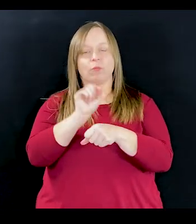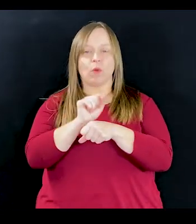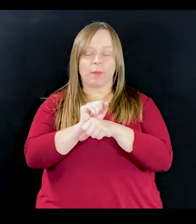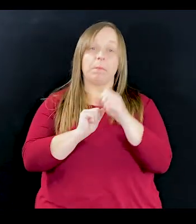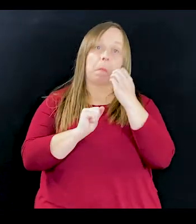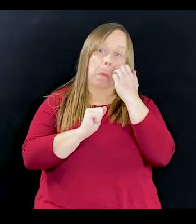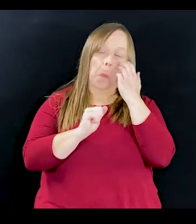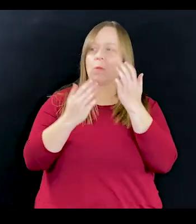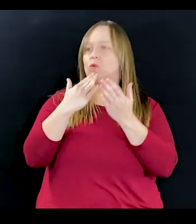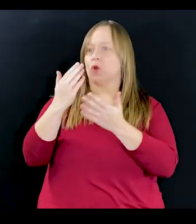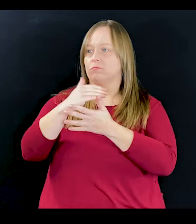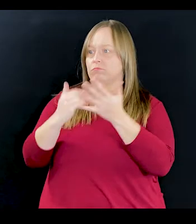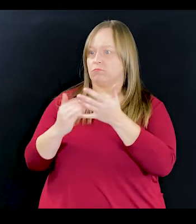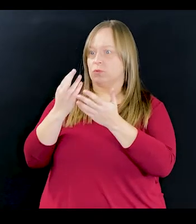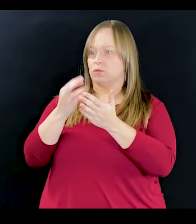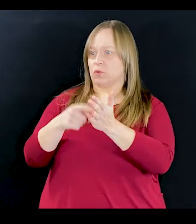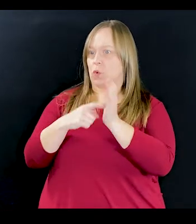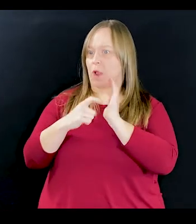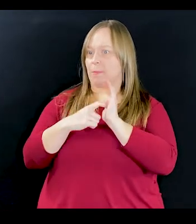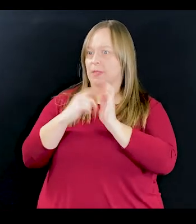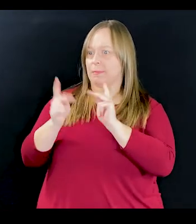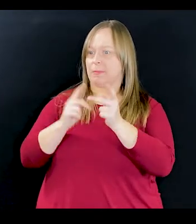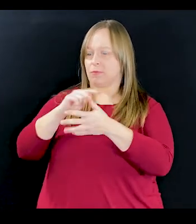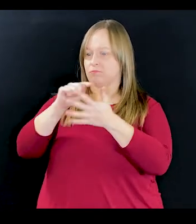K: So those are a good series of requirements that people would have to